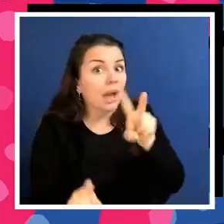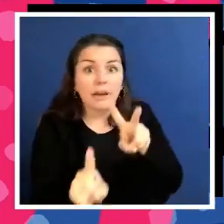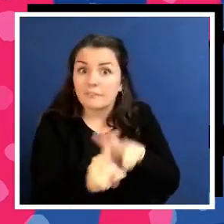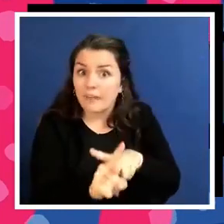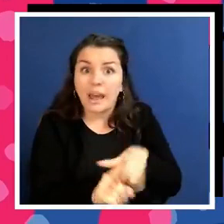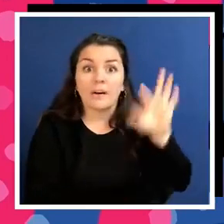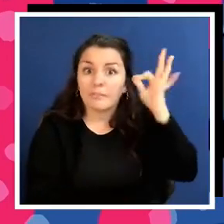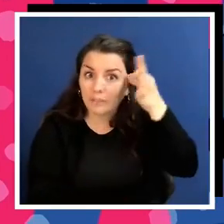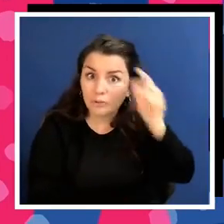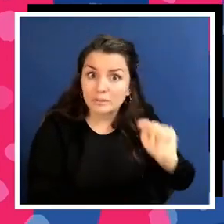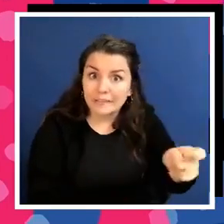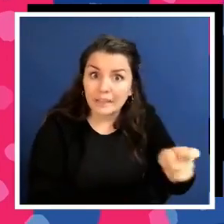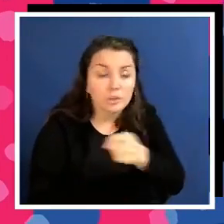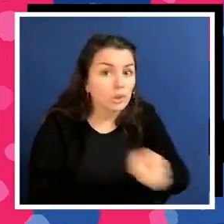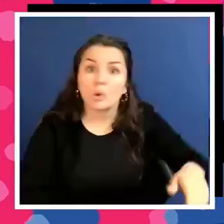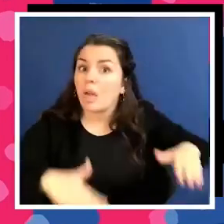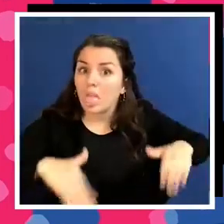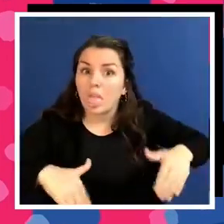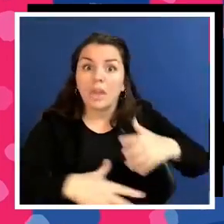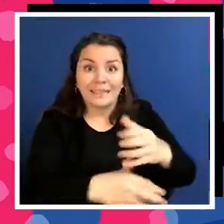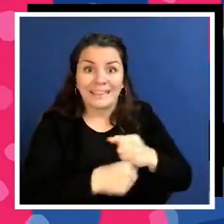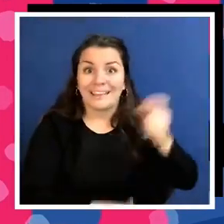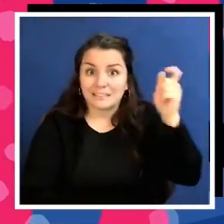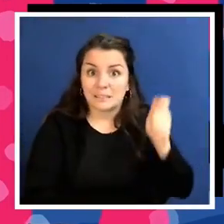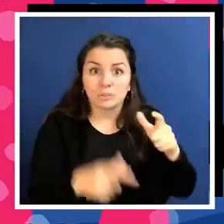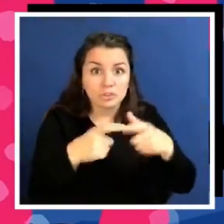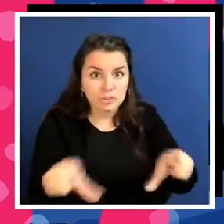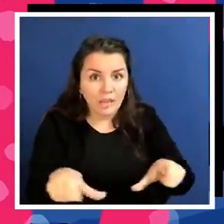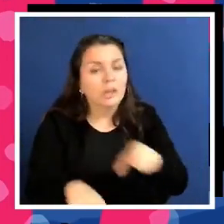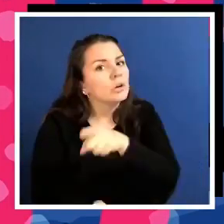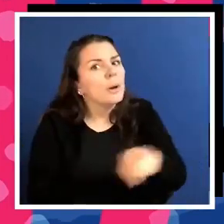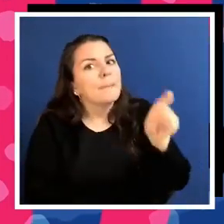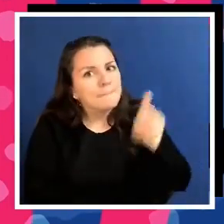THTH IS S E IMIMRTRTANPAPARTIFI